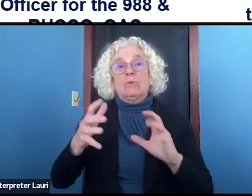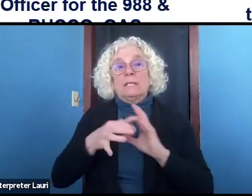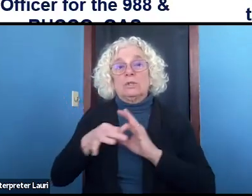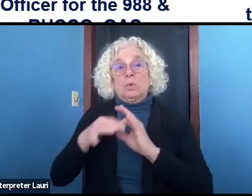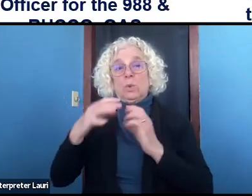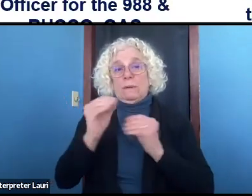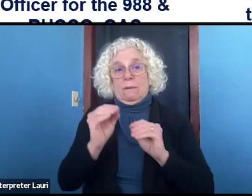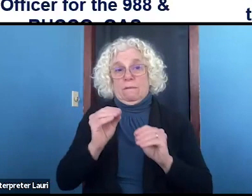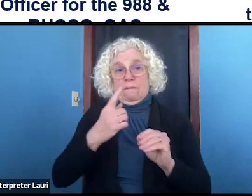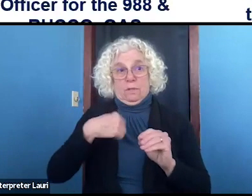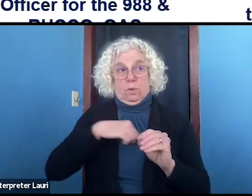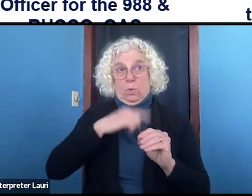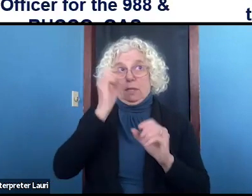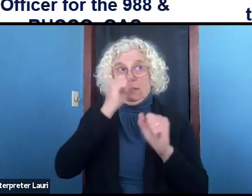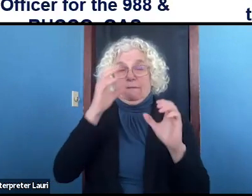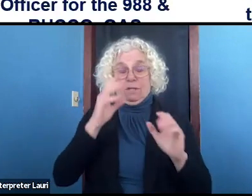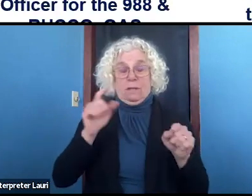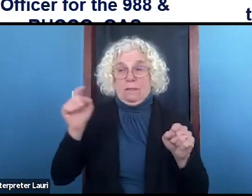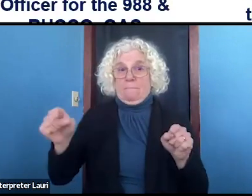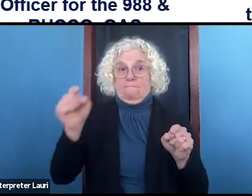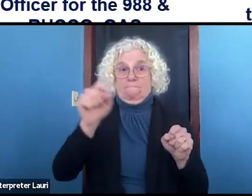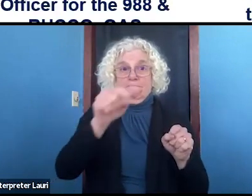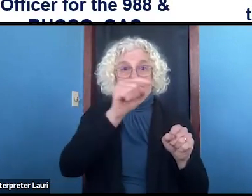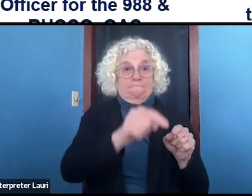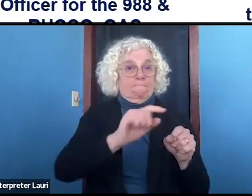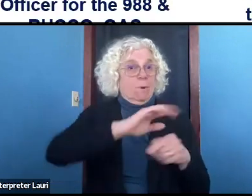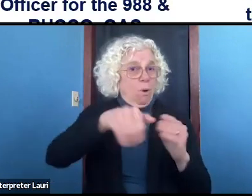that all populations, regardless of demographics or unique